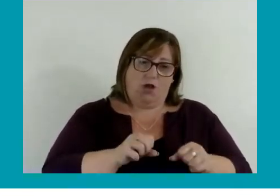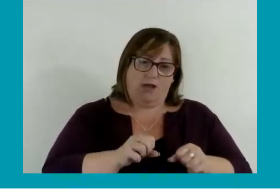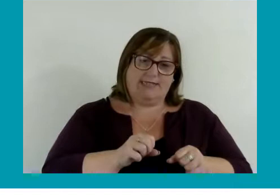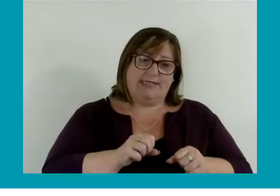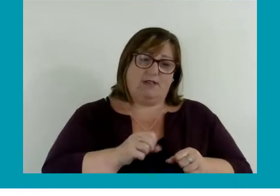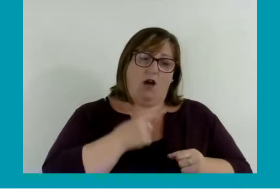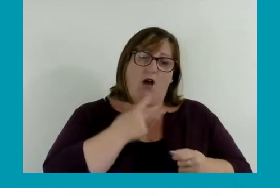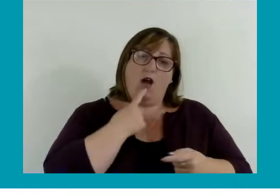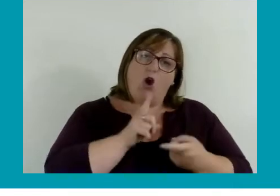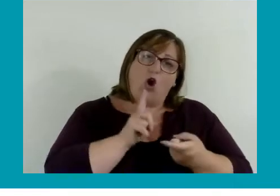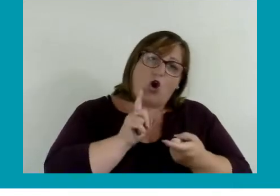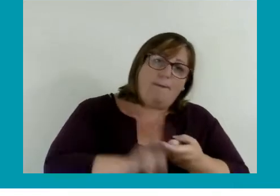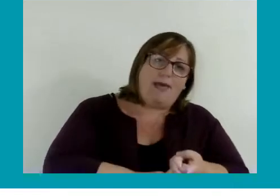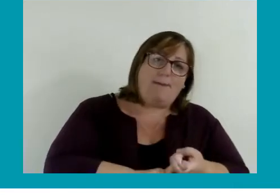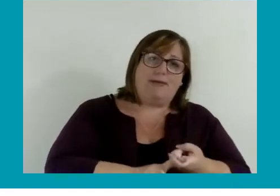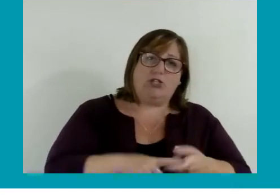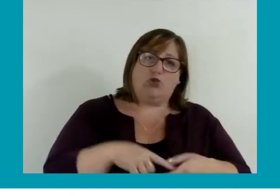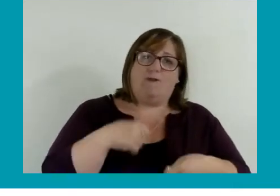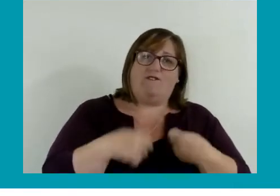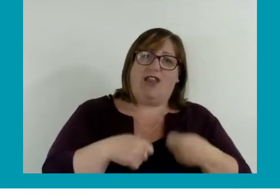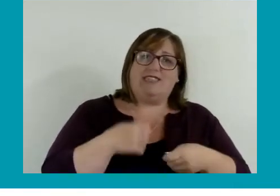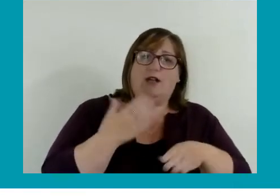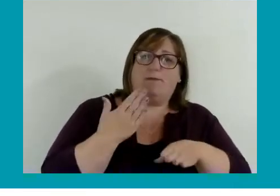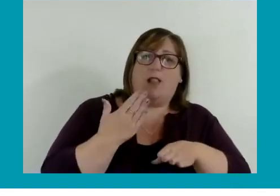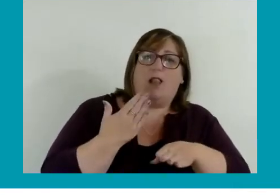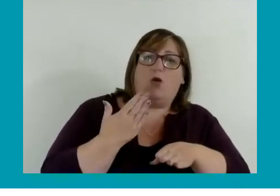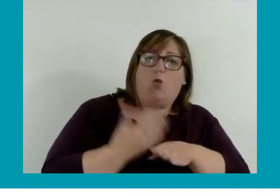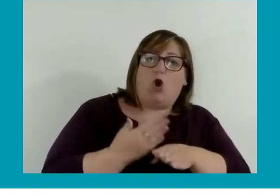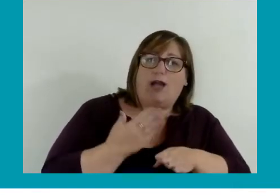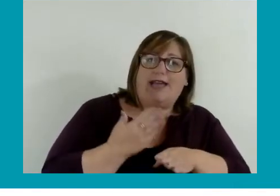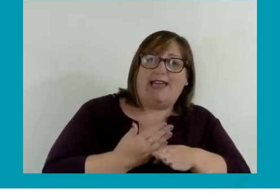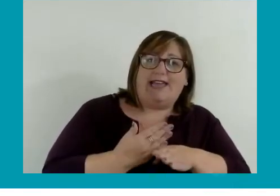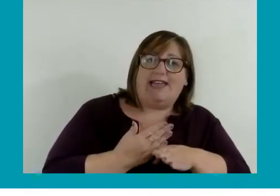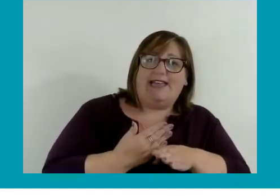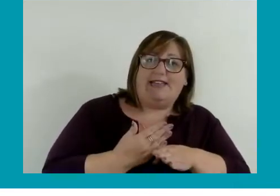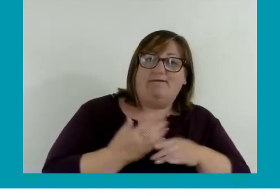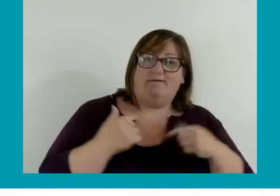um that's something that's really big in the partnership and i'm part of a job share myself i